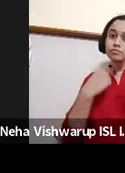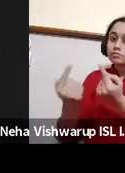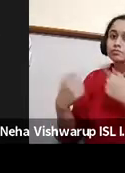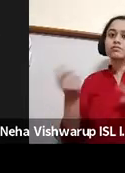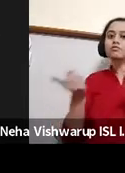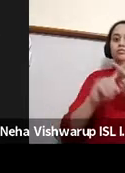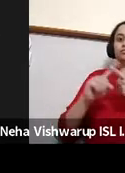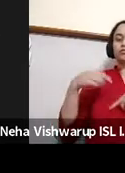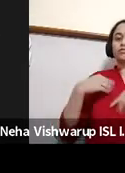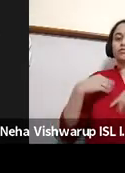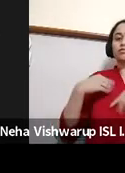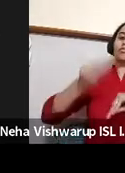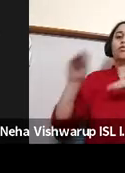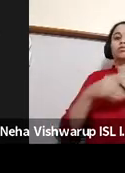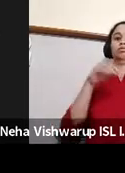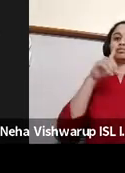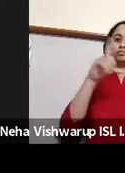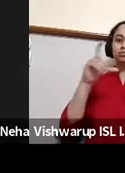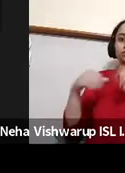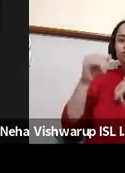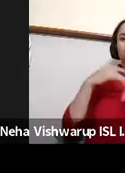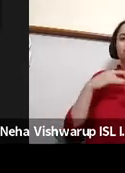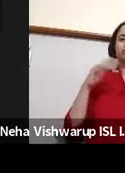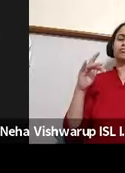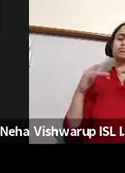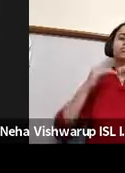more photographs mostly these are weddings and for clients who had the money